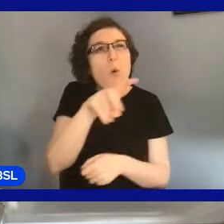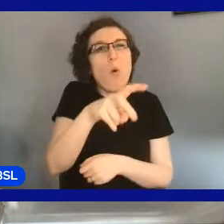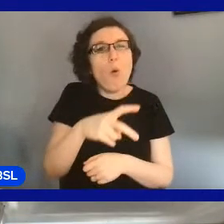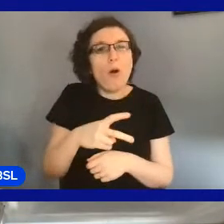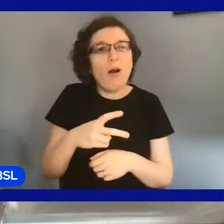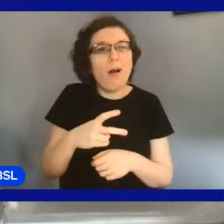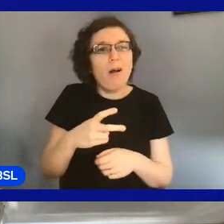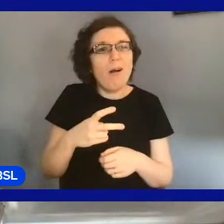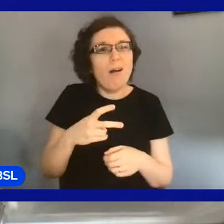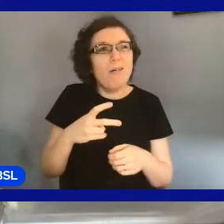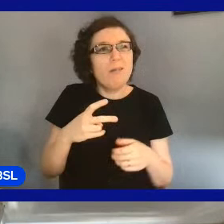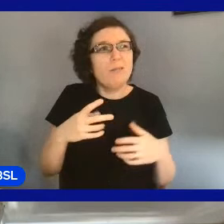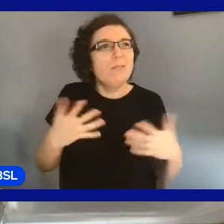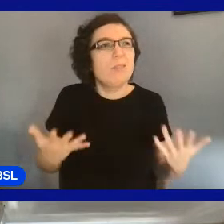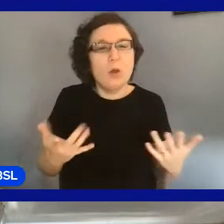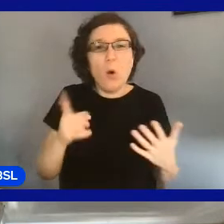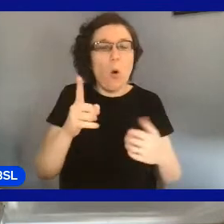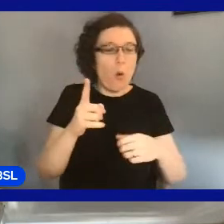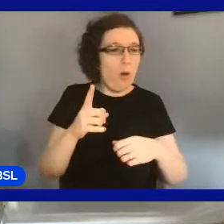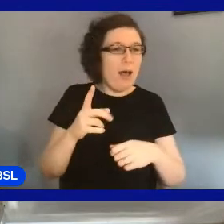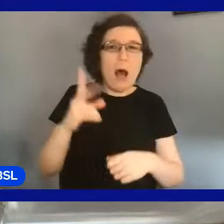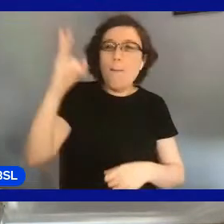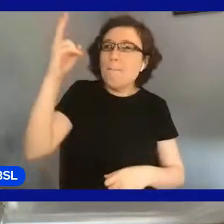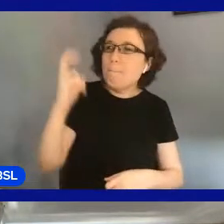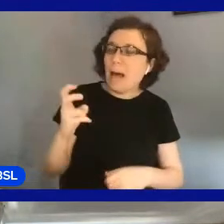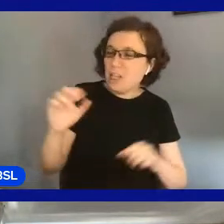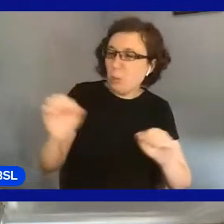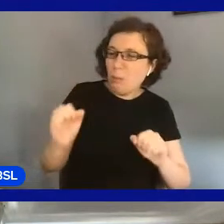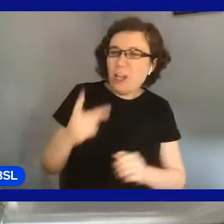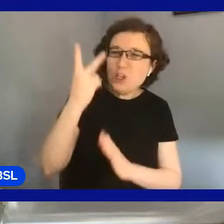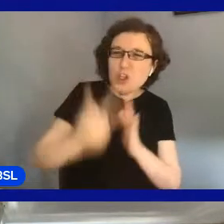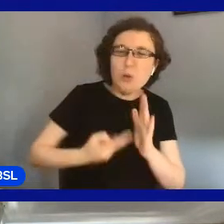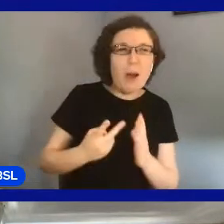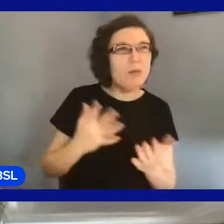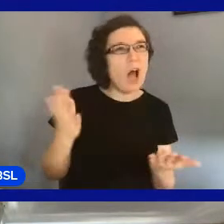error at lunchtime, what can I do around me? What is close?